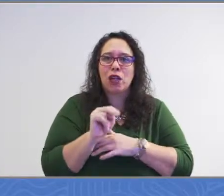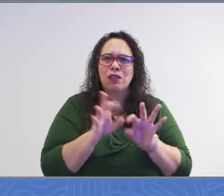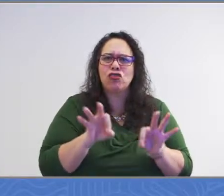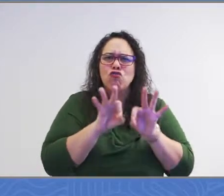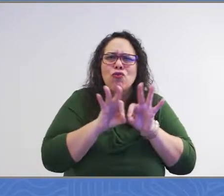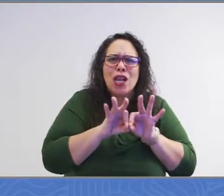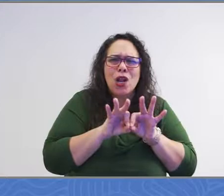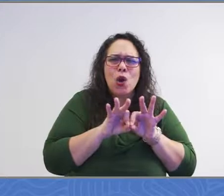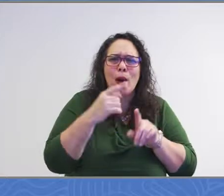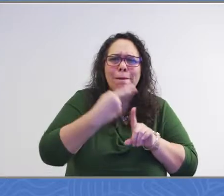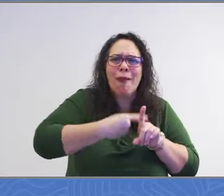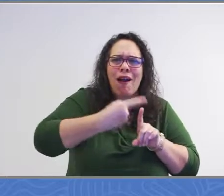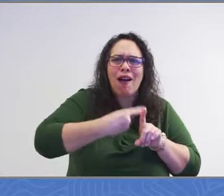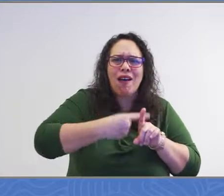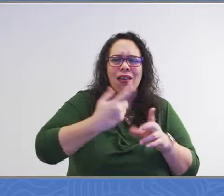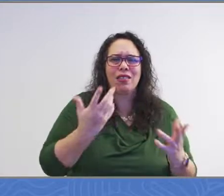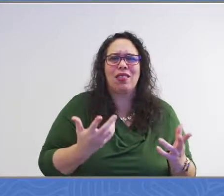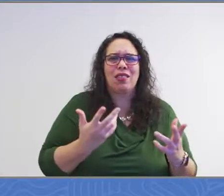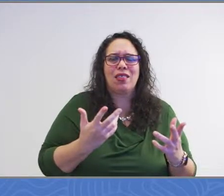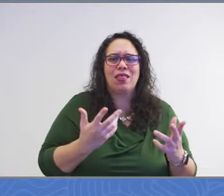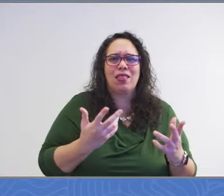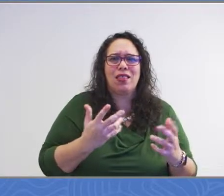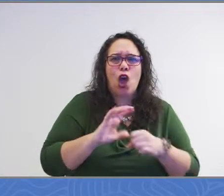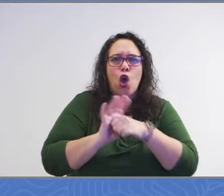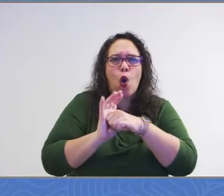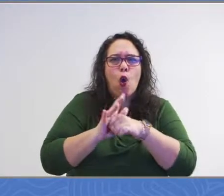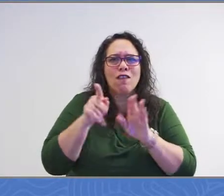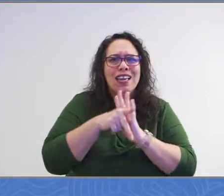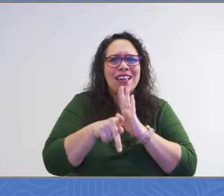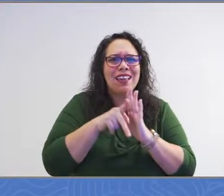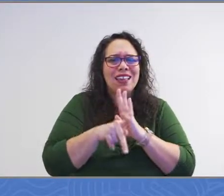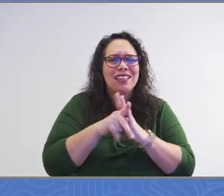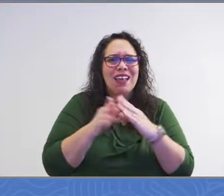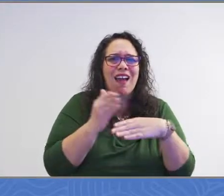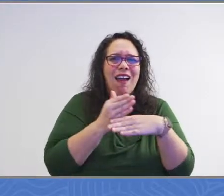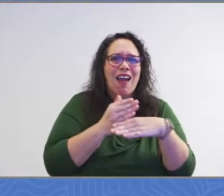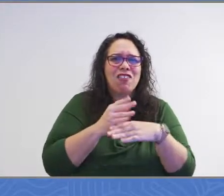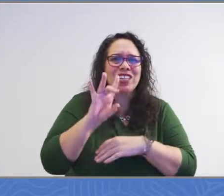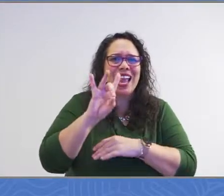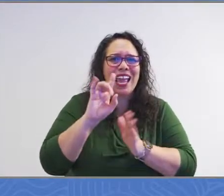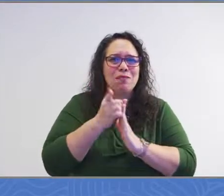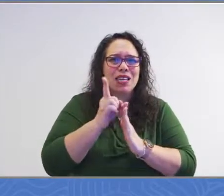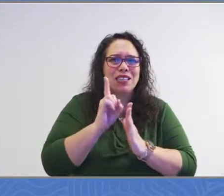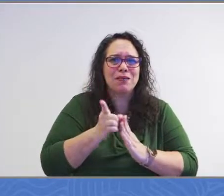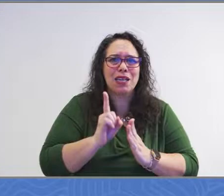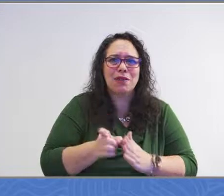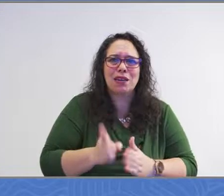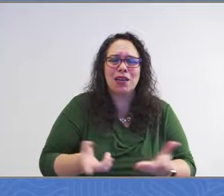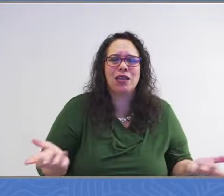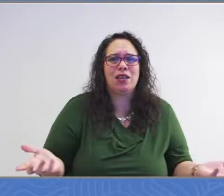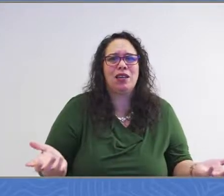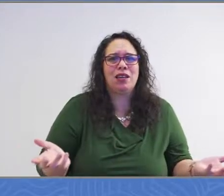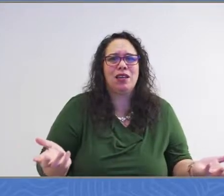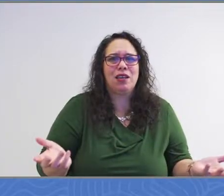COVID-19 kills someone on average every eight minutes. There are outbreaks everywhere including schools